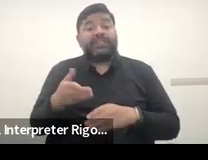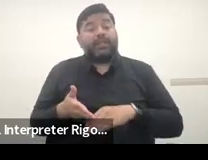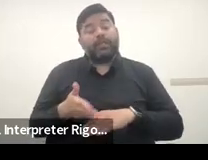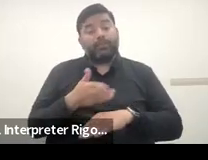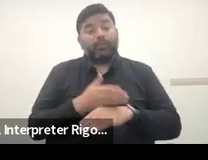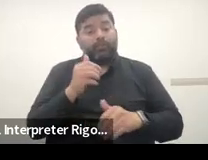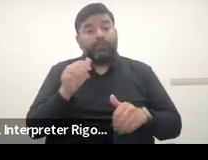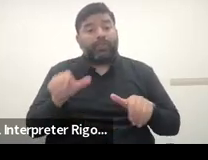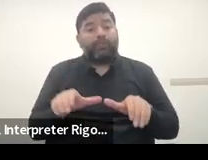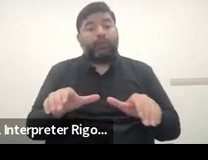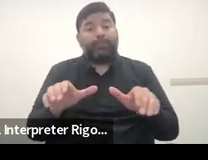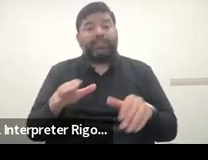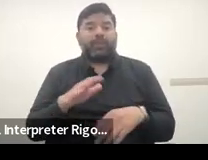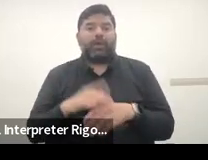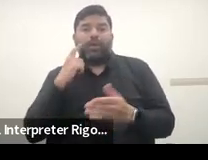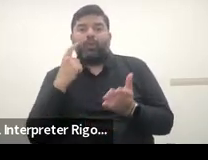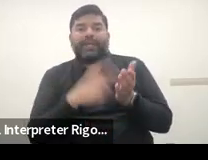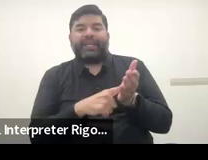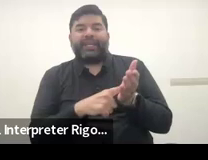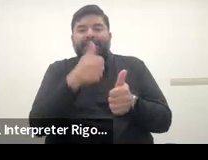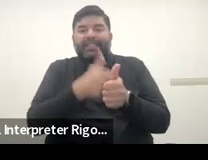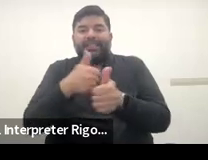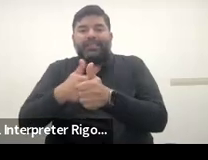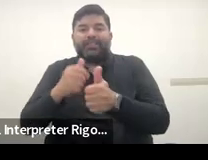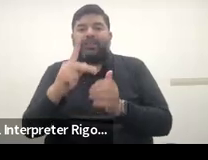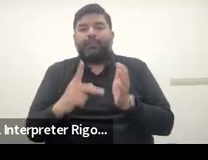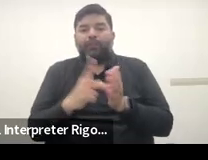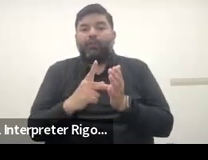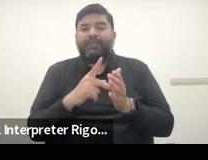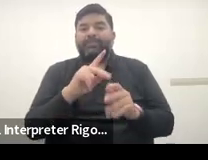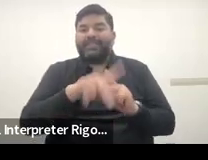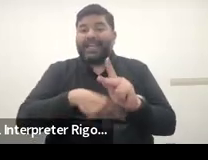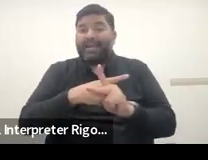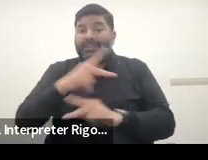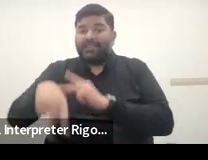on recognizing each of the phoneme types but only by a small margin. I would not say that this